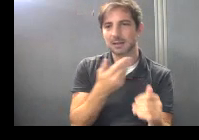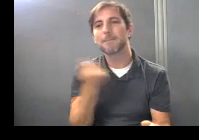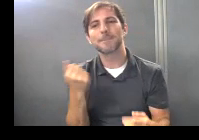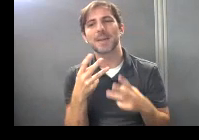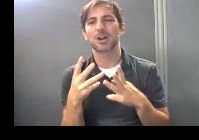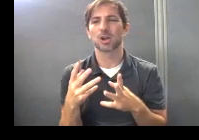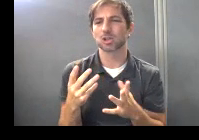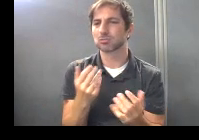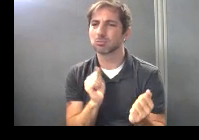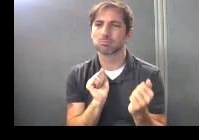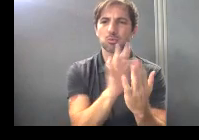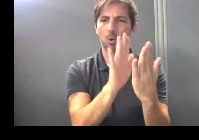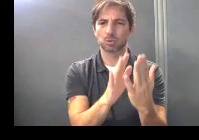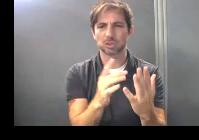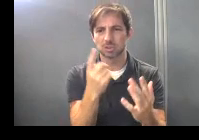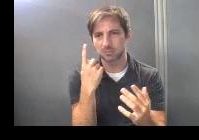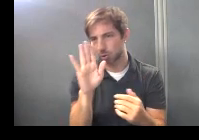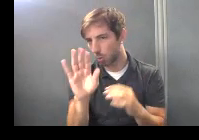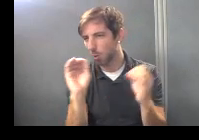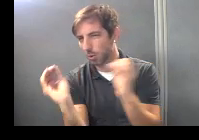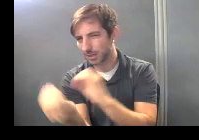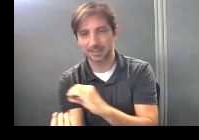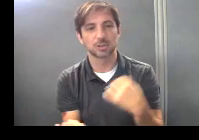IN THE THINKING. WHEN PEOPLE ARE CONCERNED ABOUT LANGUAGE,